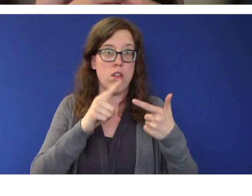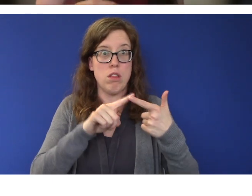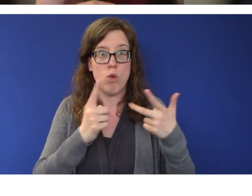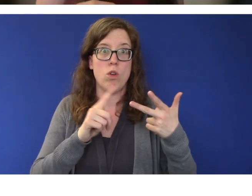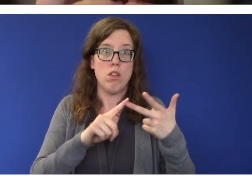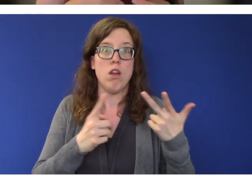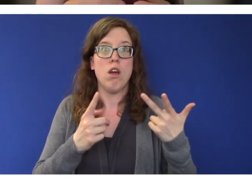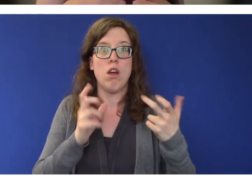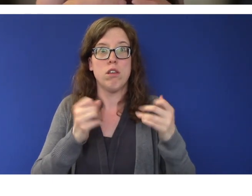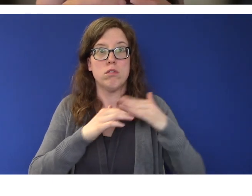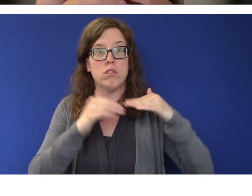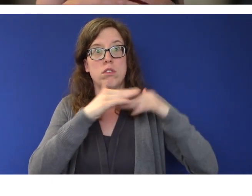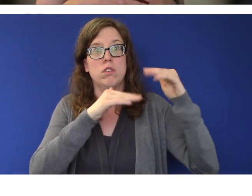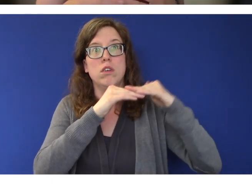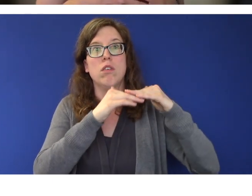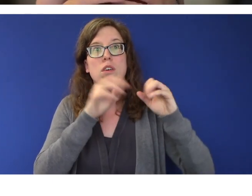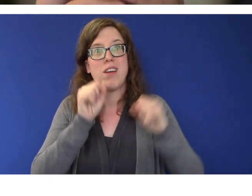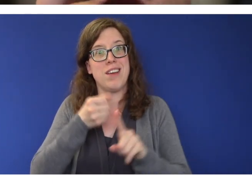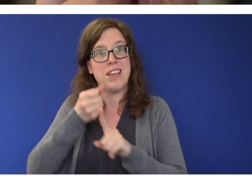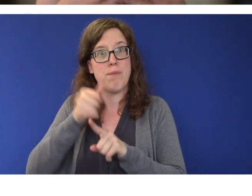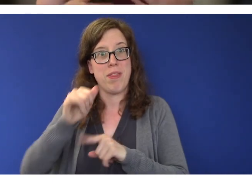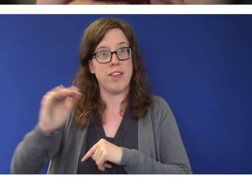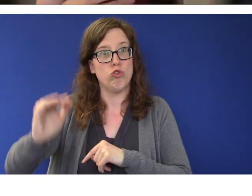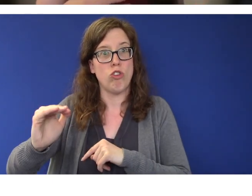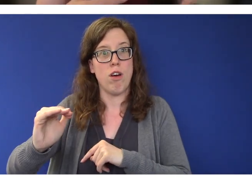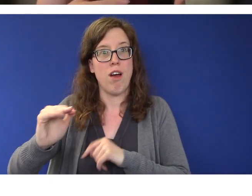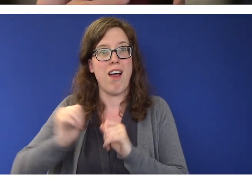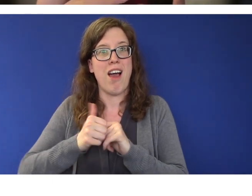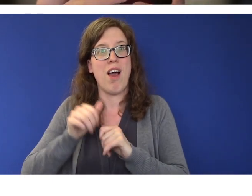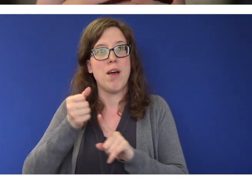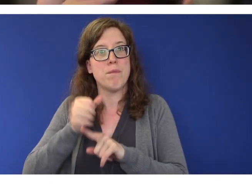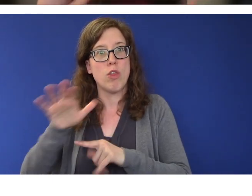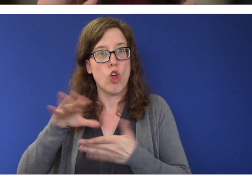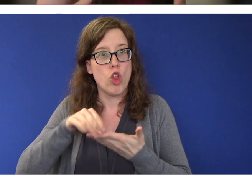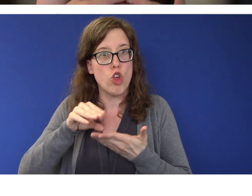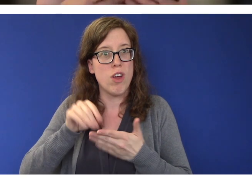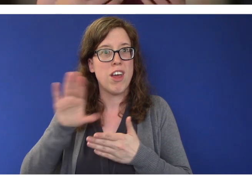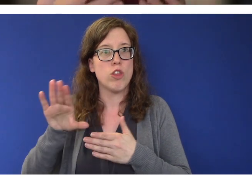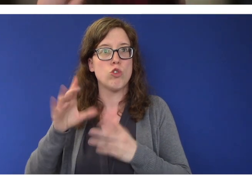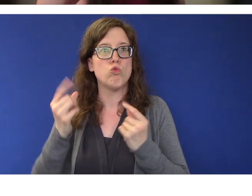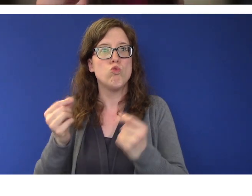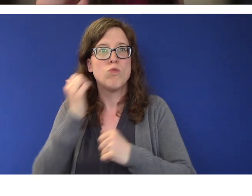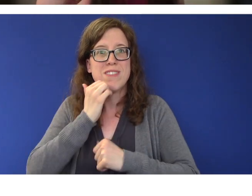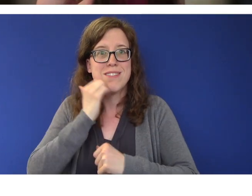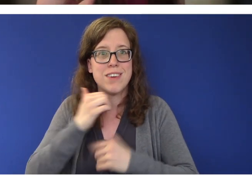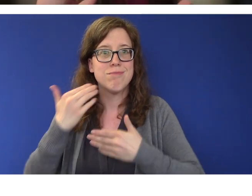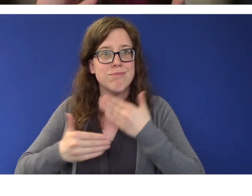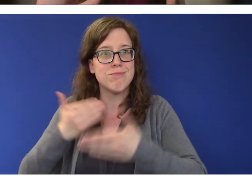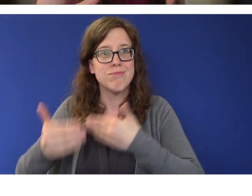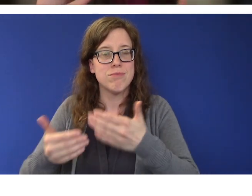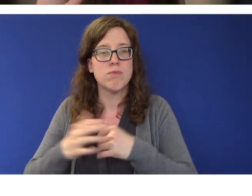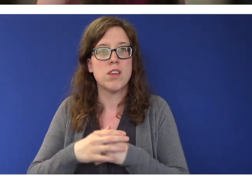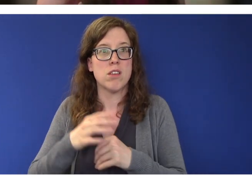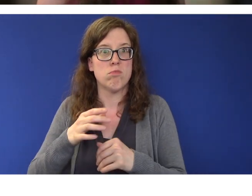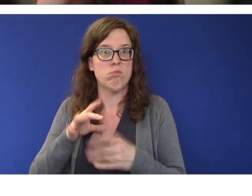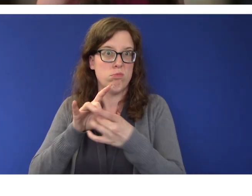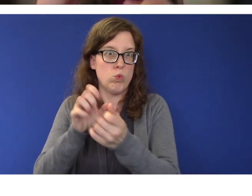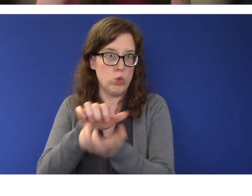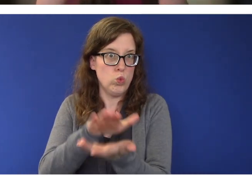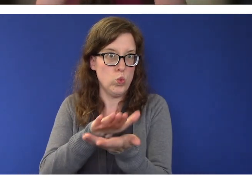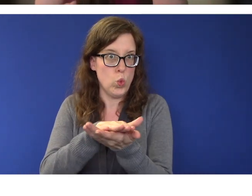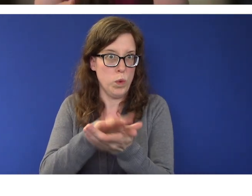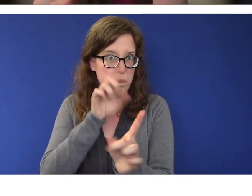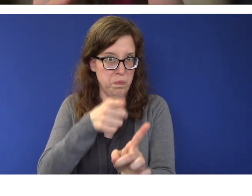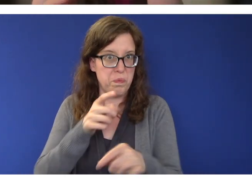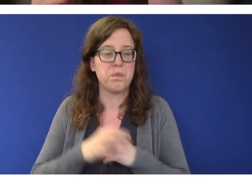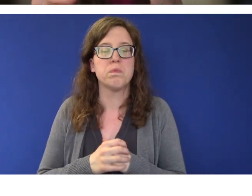CHARGE and how that child is learning and how they are functioning specifically at school.